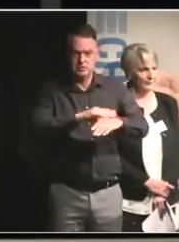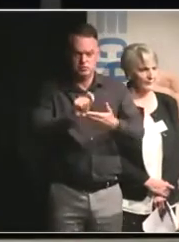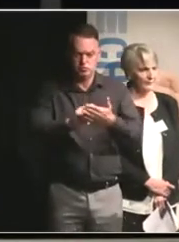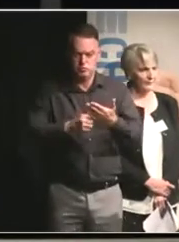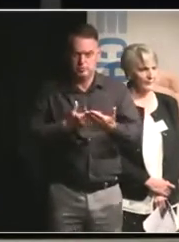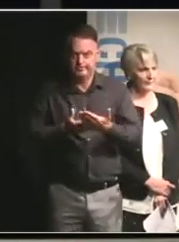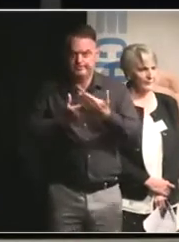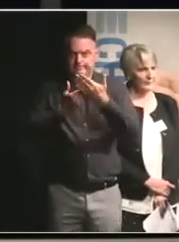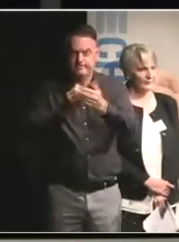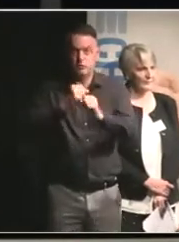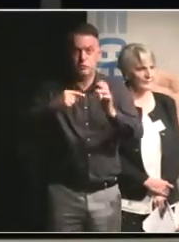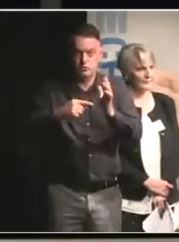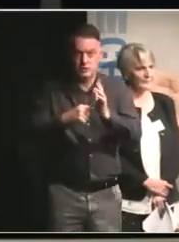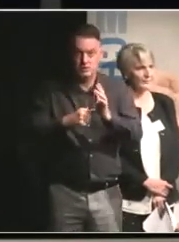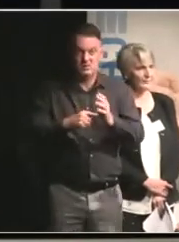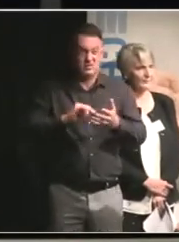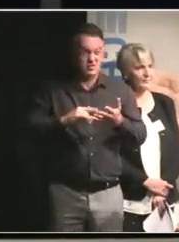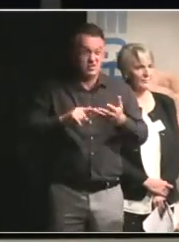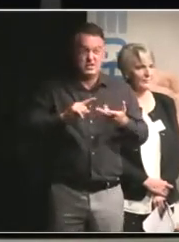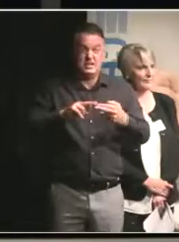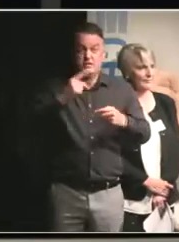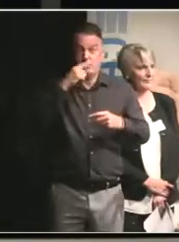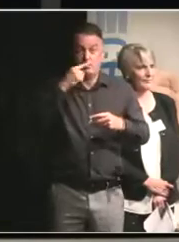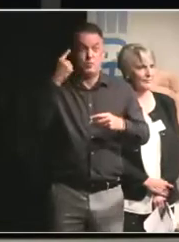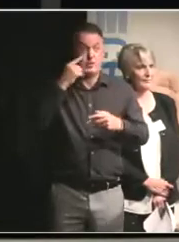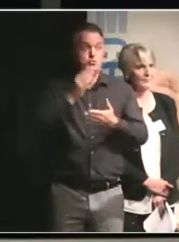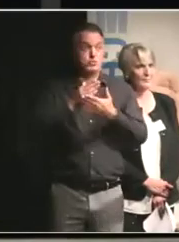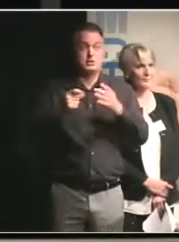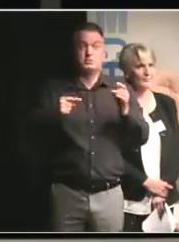and so even if people passionately say this is a really important thing that we should do